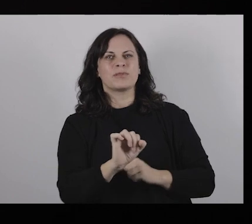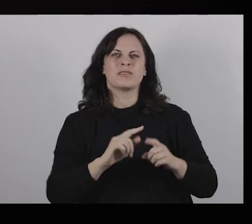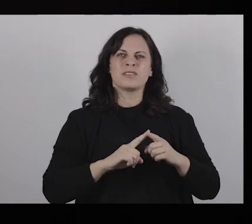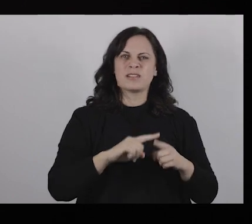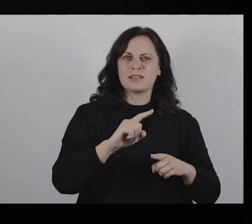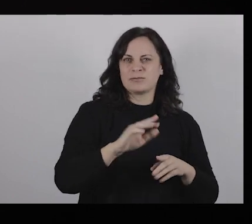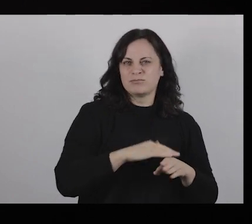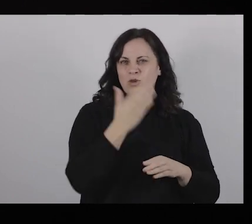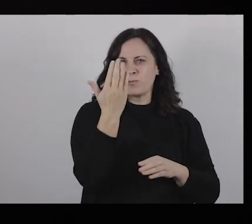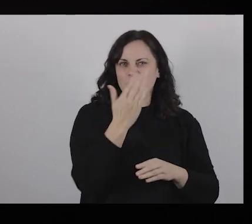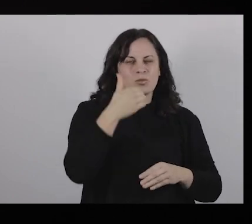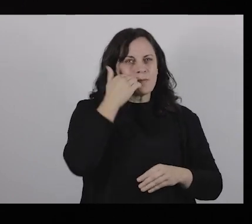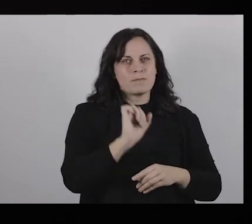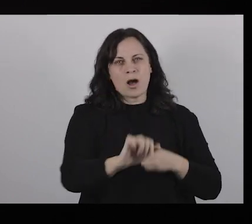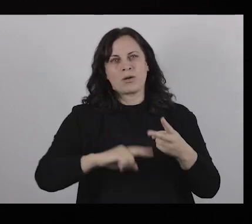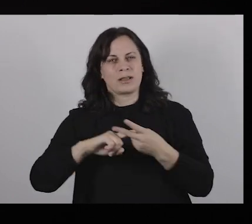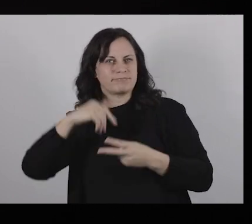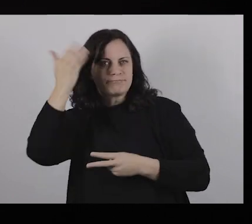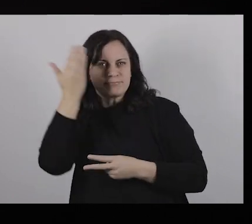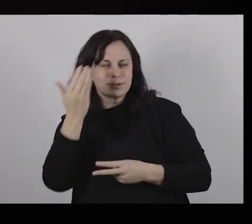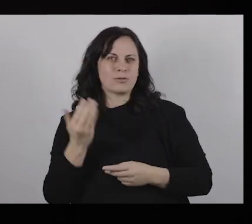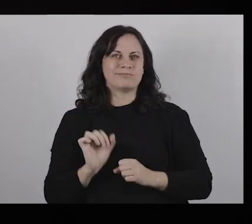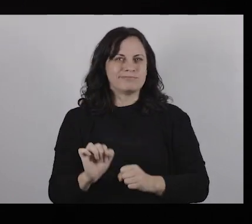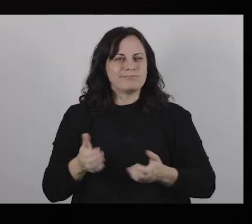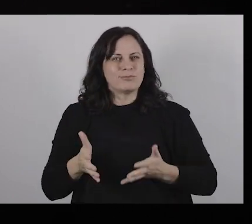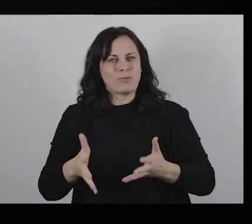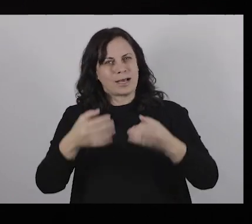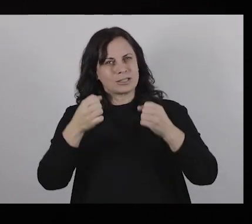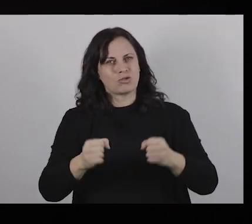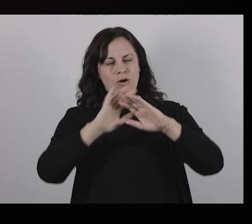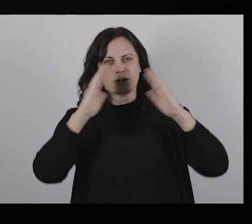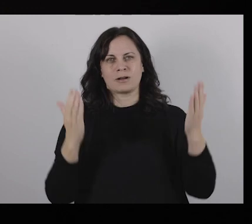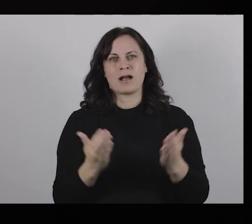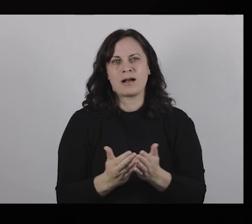as well as specifically Rāhui Pōkeka Kōhanga Reo and Rākaumanga.